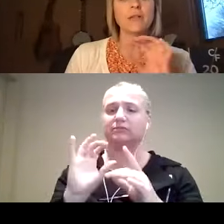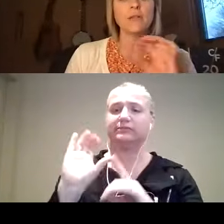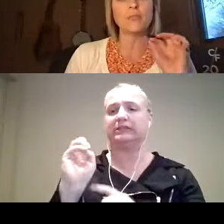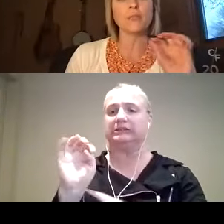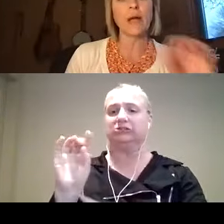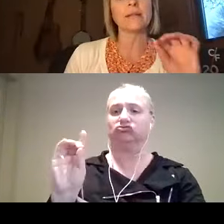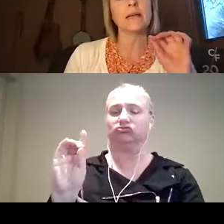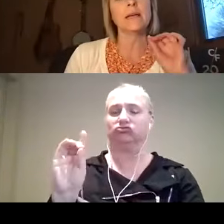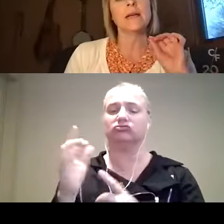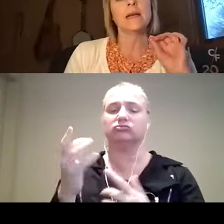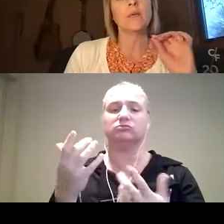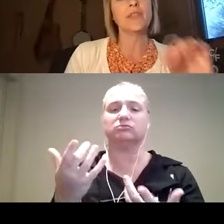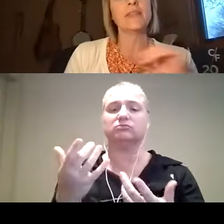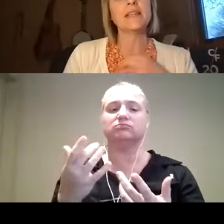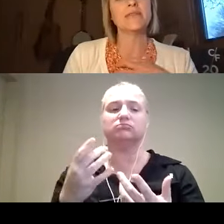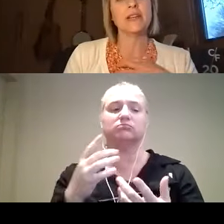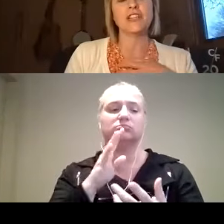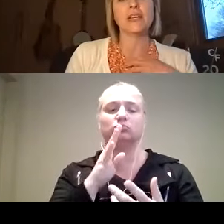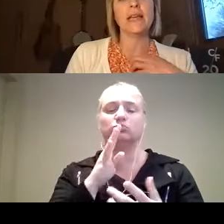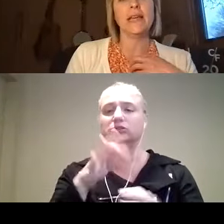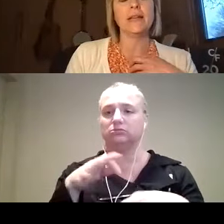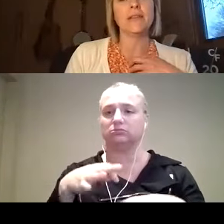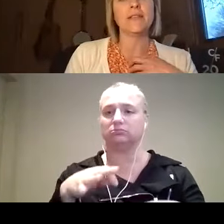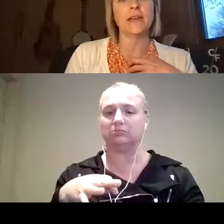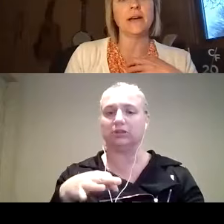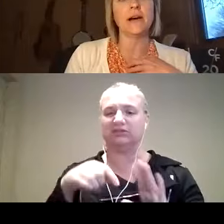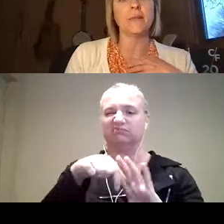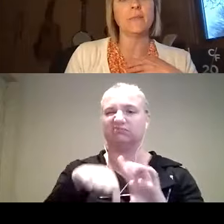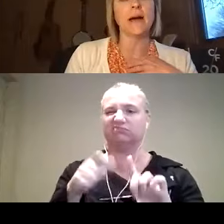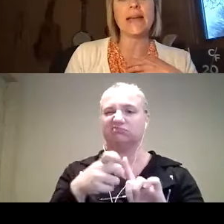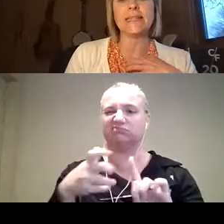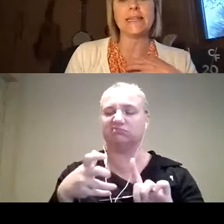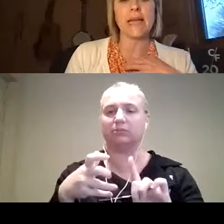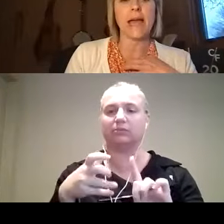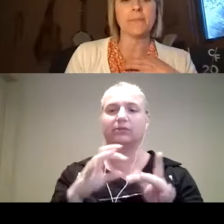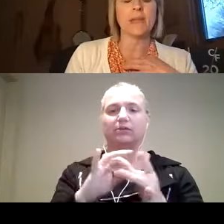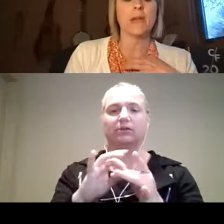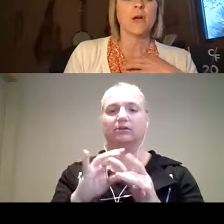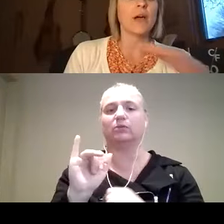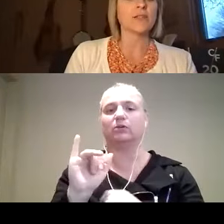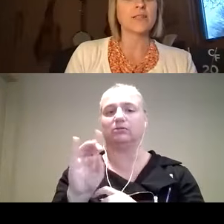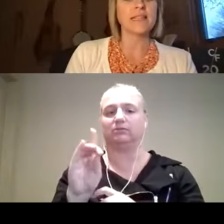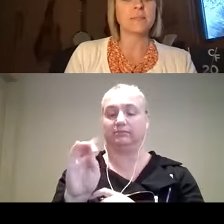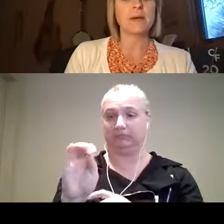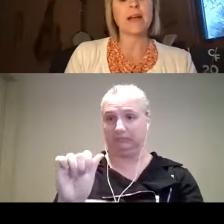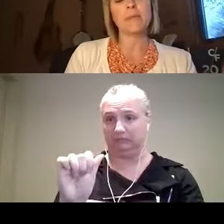directly within the definition in the IDEA. We also see at the bottom,